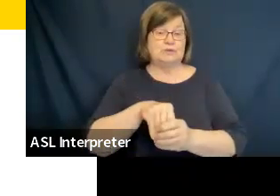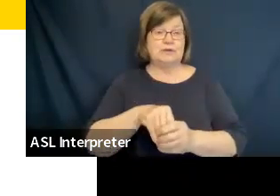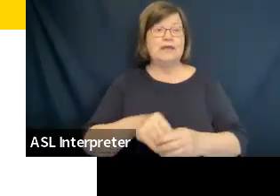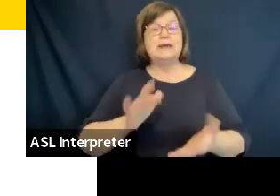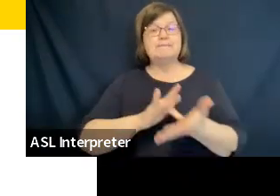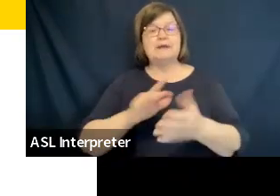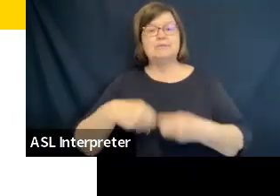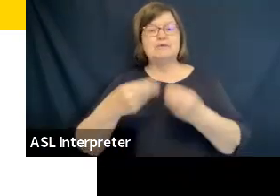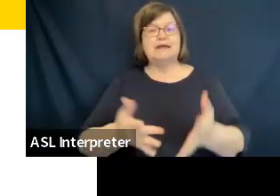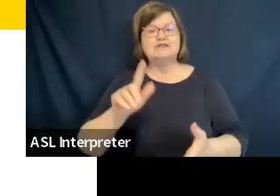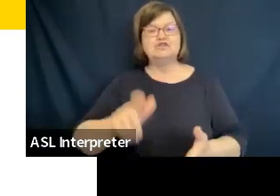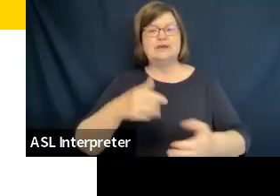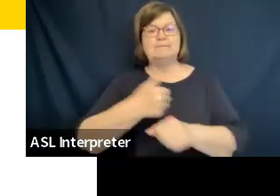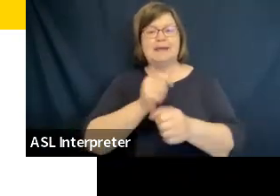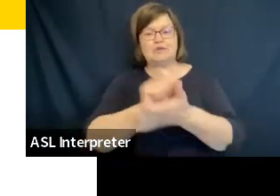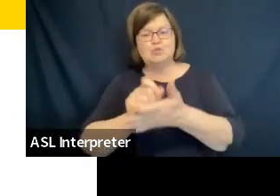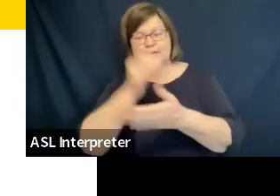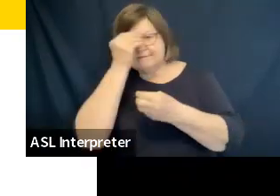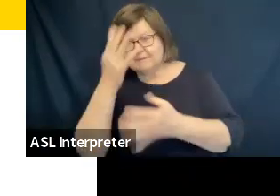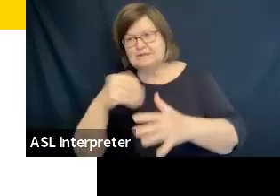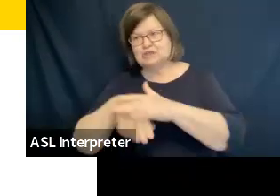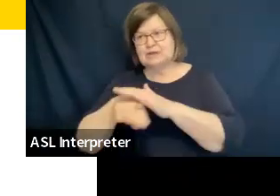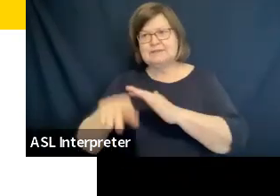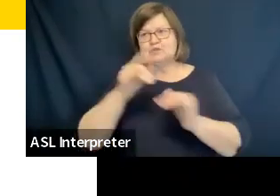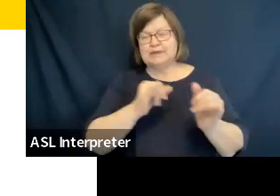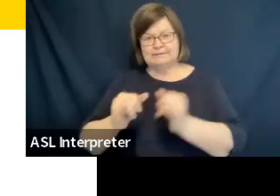provider should make written information accessible to individuals who are visually